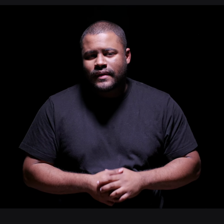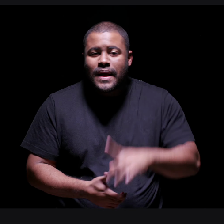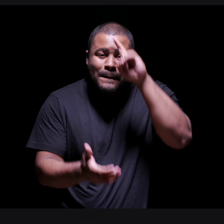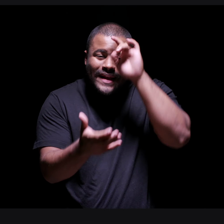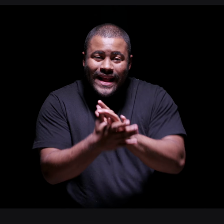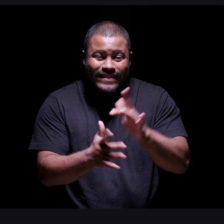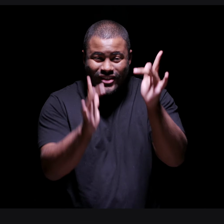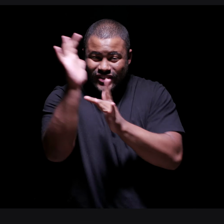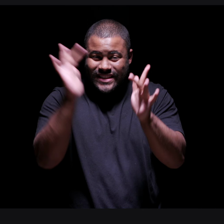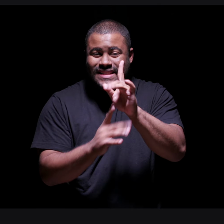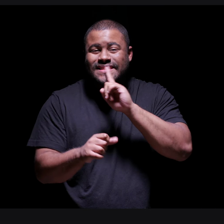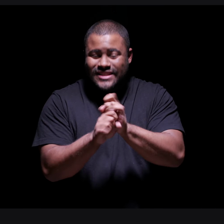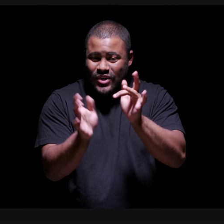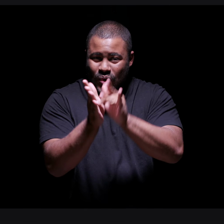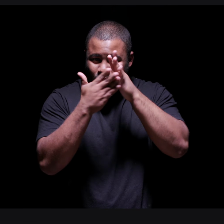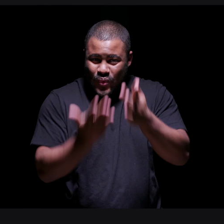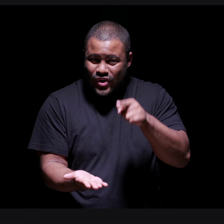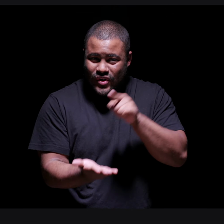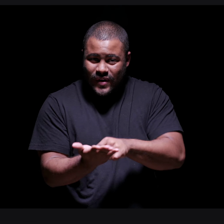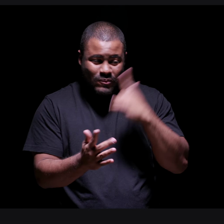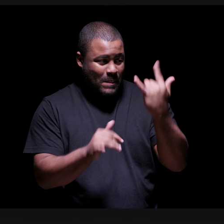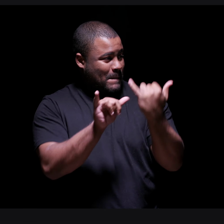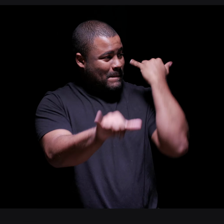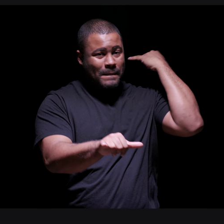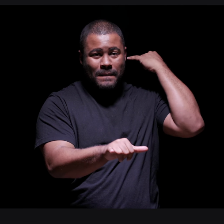Believe that Jesus is the Word of God from eternity past,